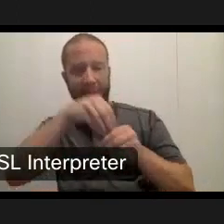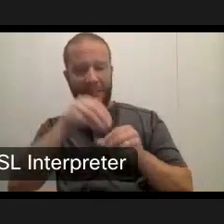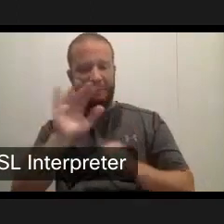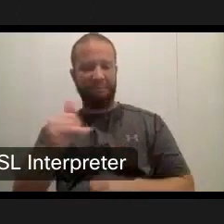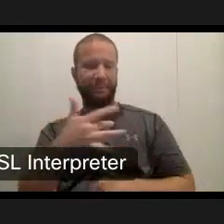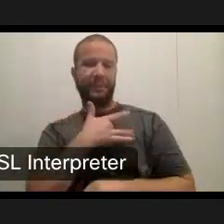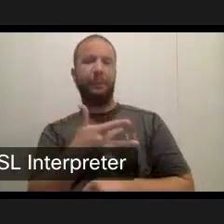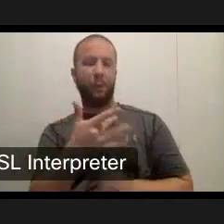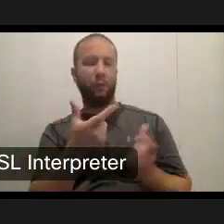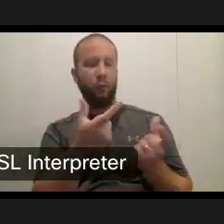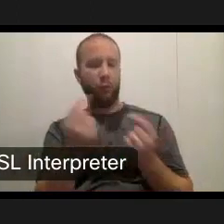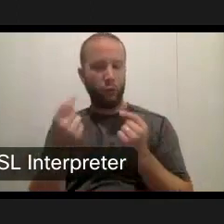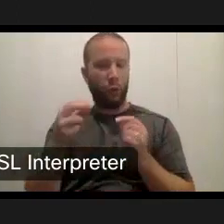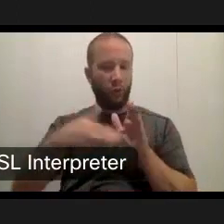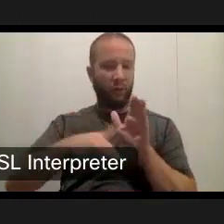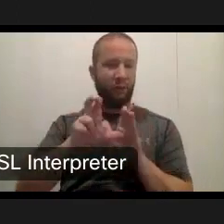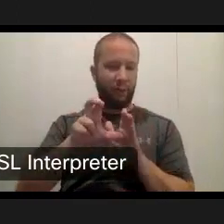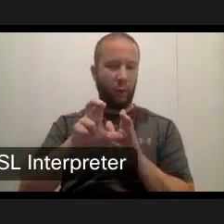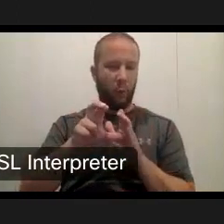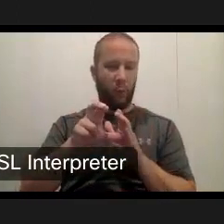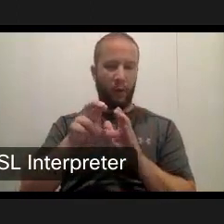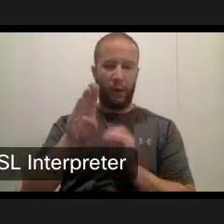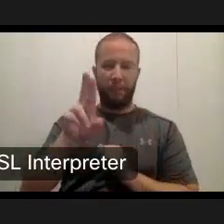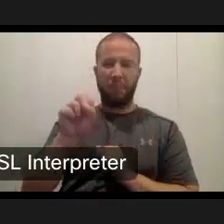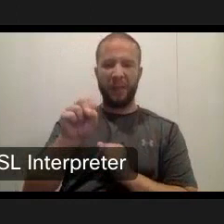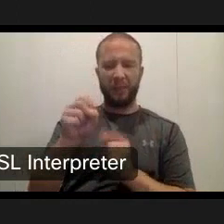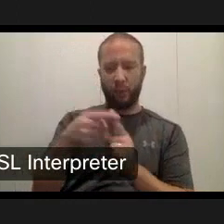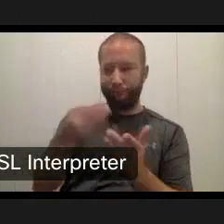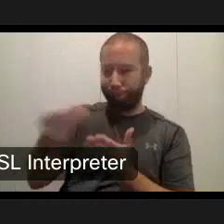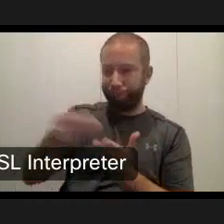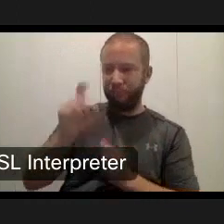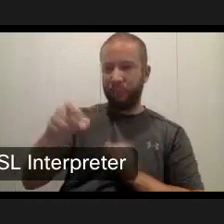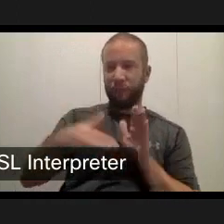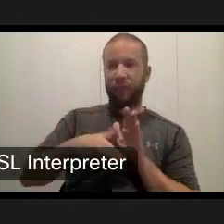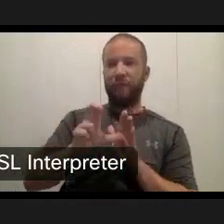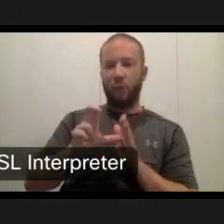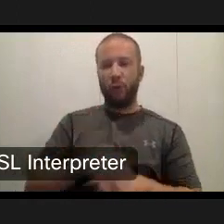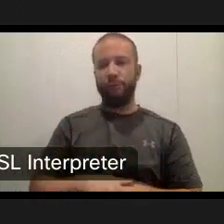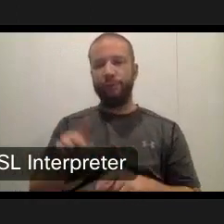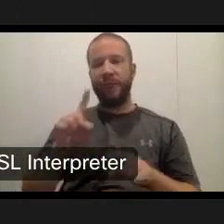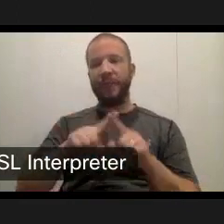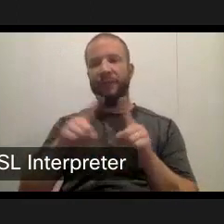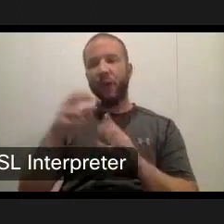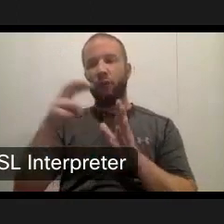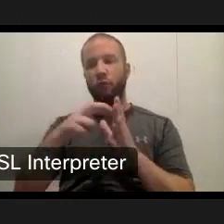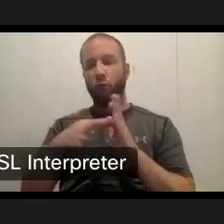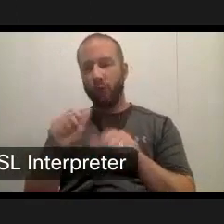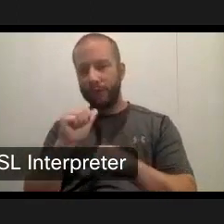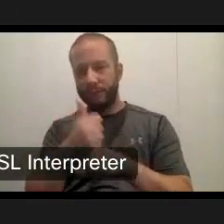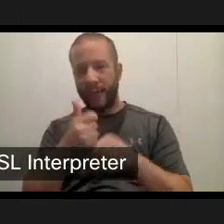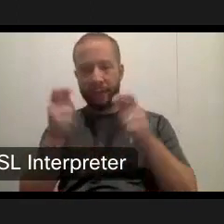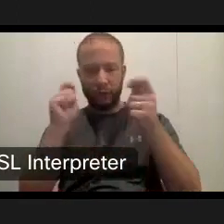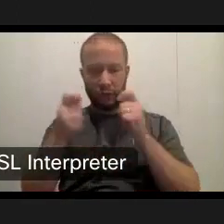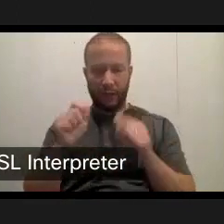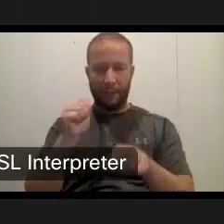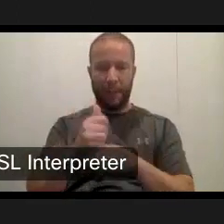in in bus procurements um there's Provisions that we make based on the product that we receive